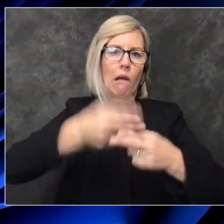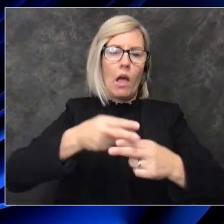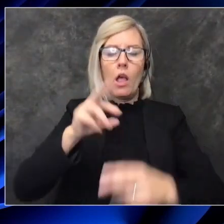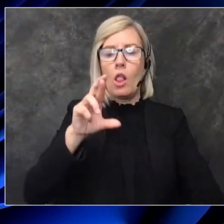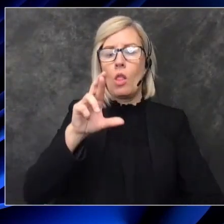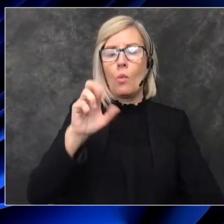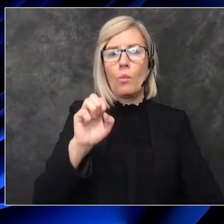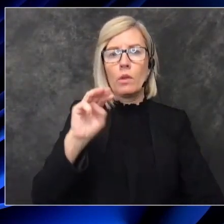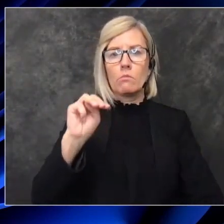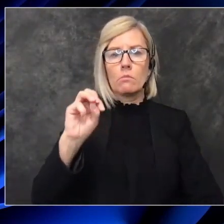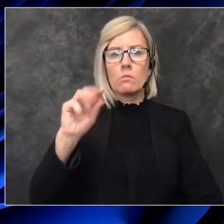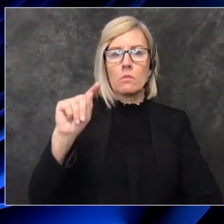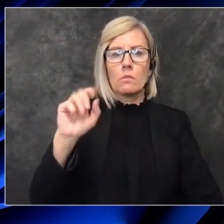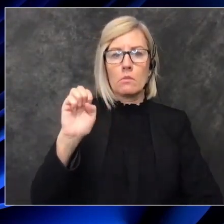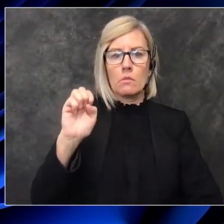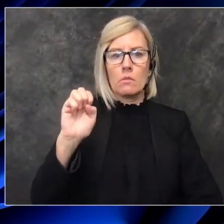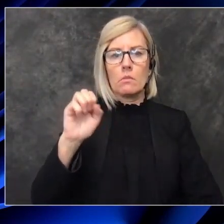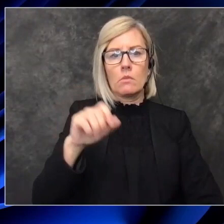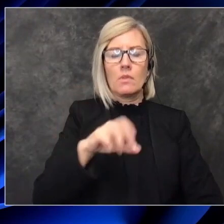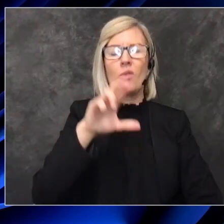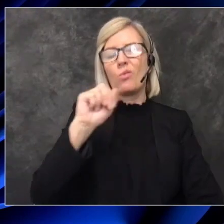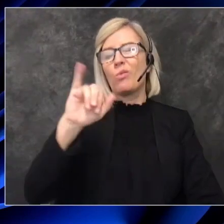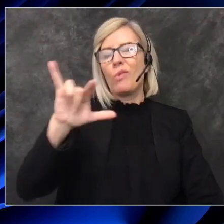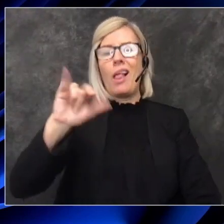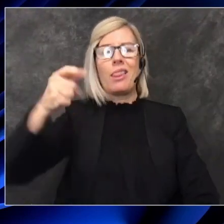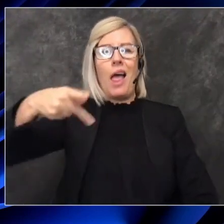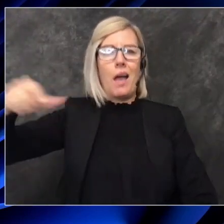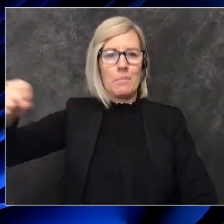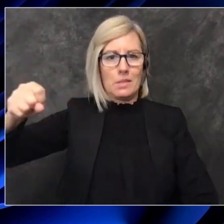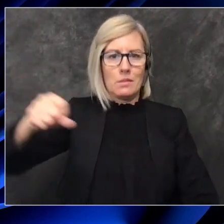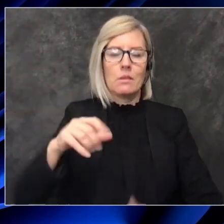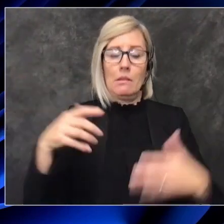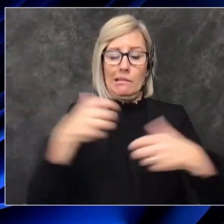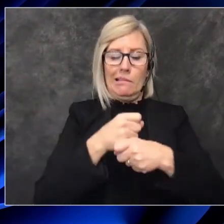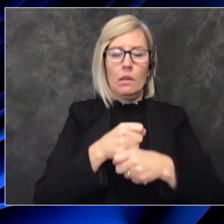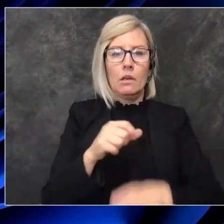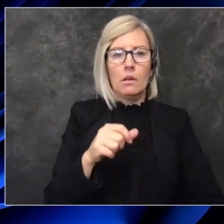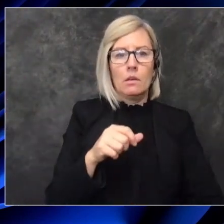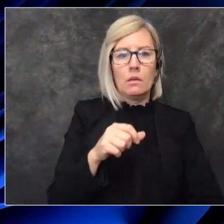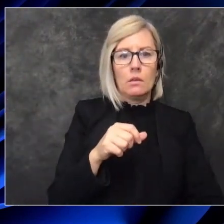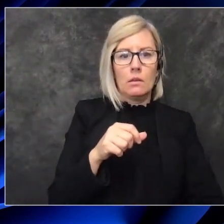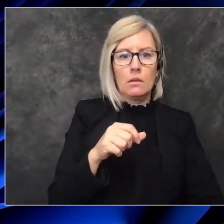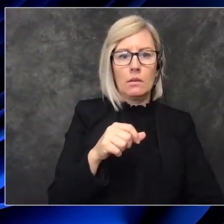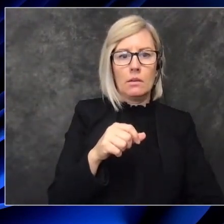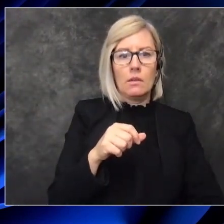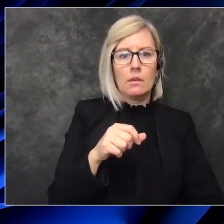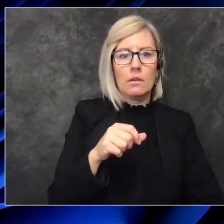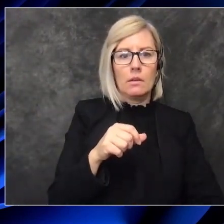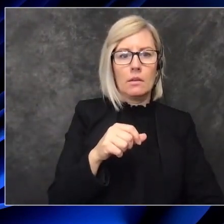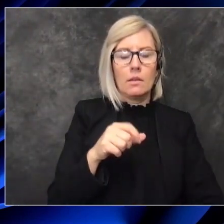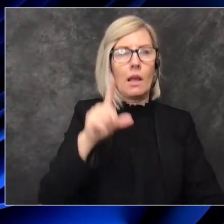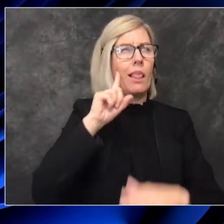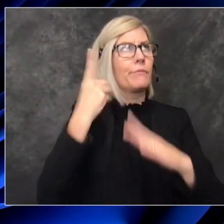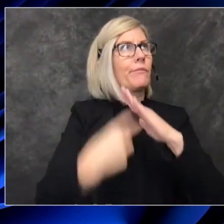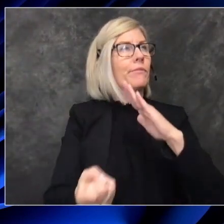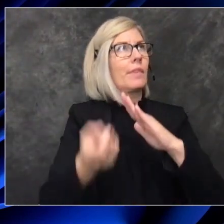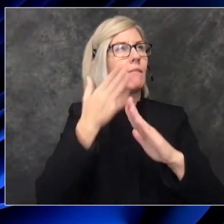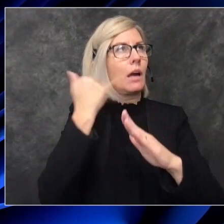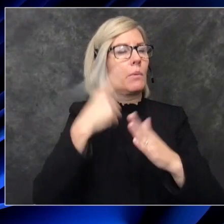We call them rail apps that the the acronym is the letters ... the acronym is escaping me, but oh remote applications